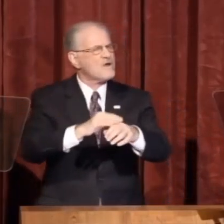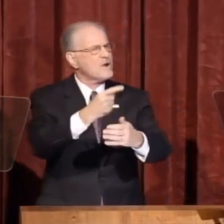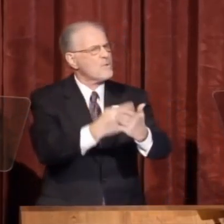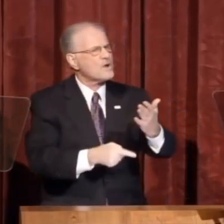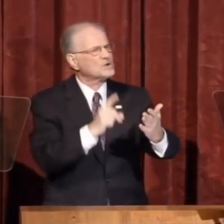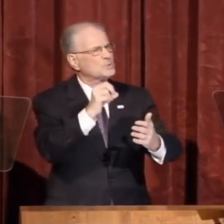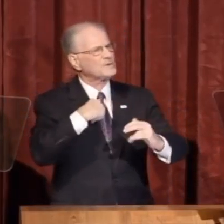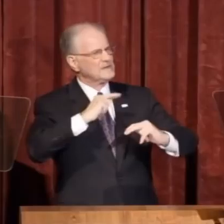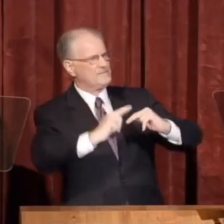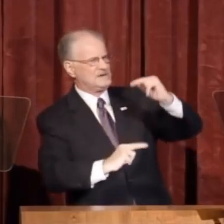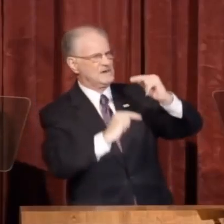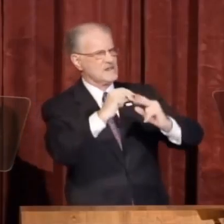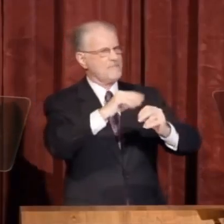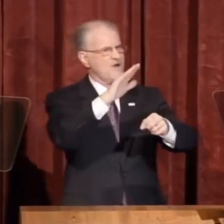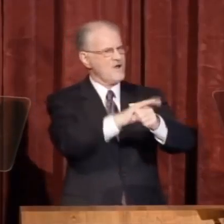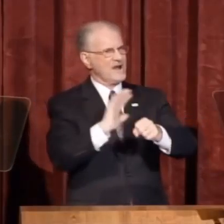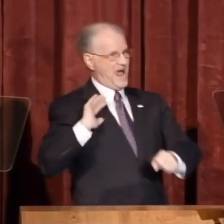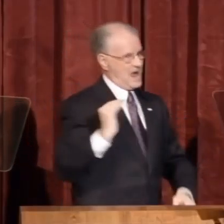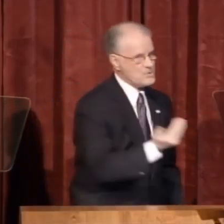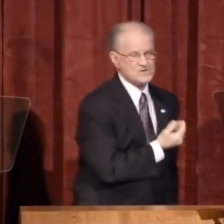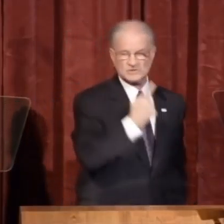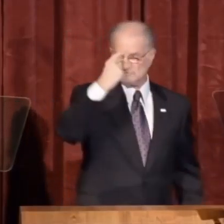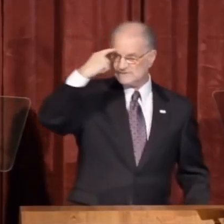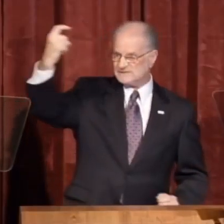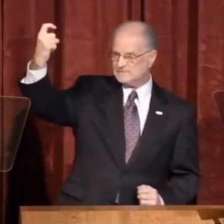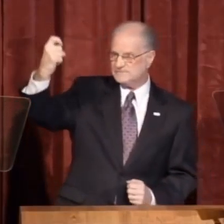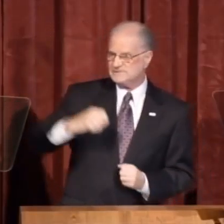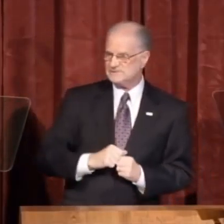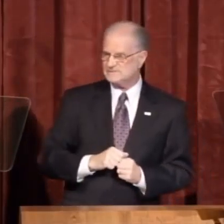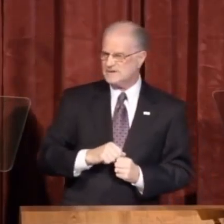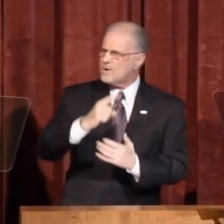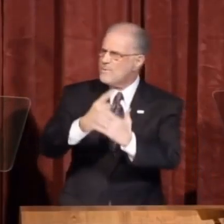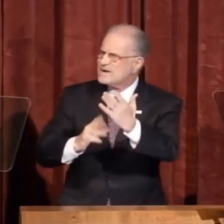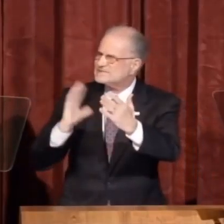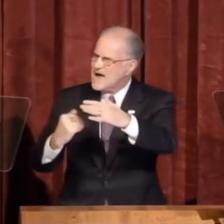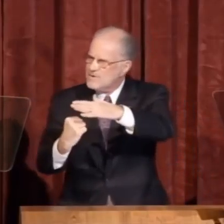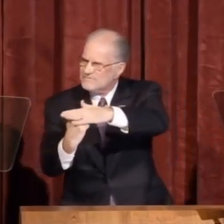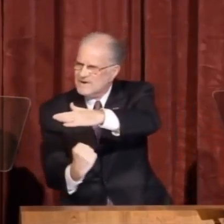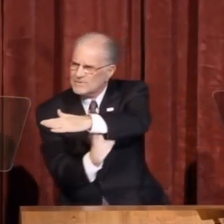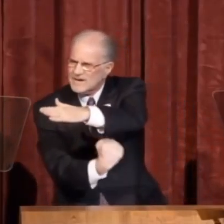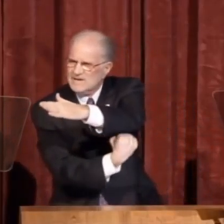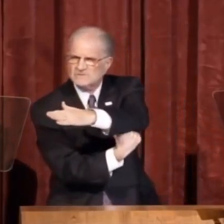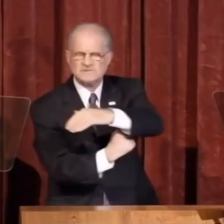Just last October, his memorial opened at the National Mall.